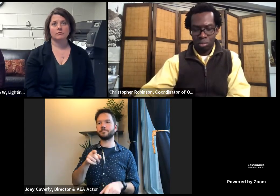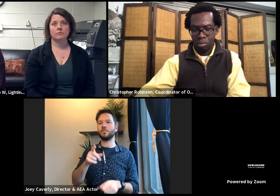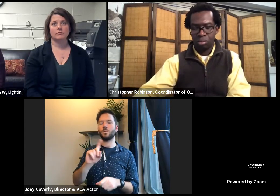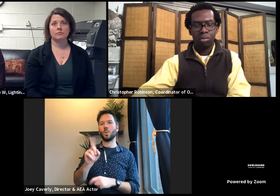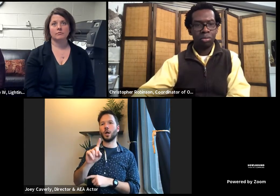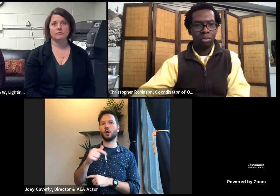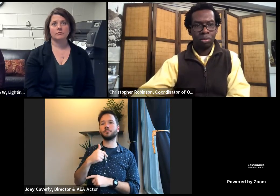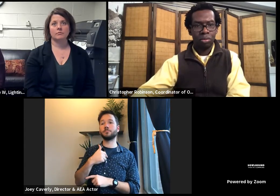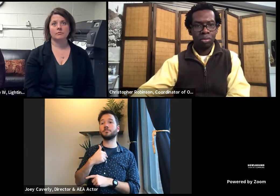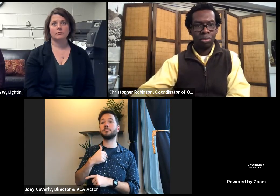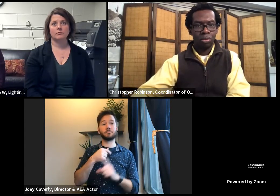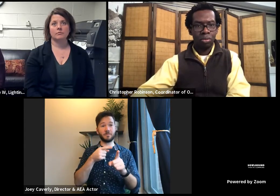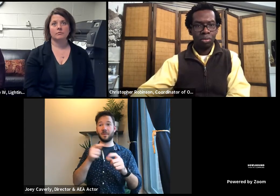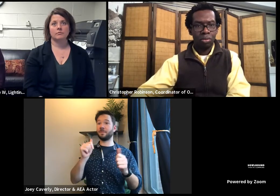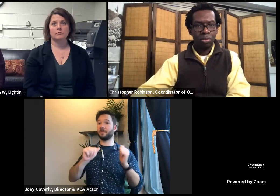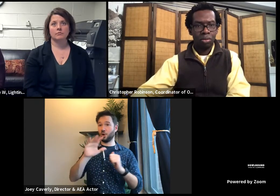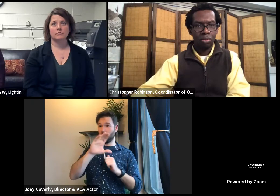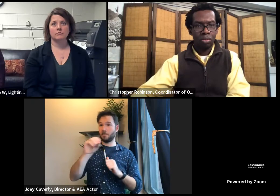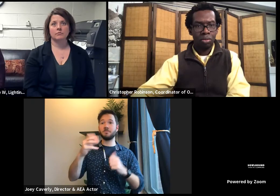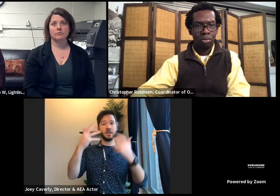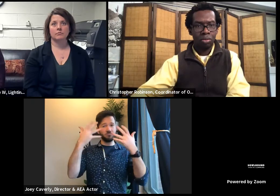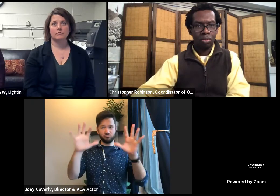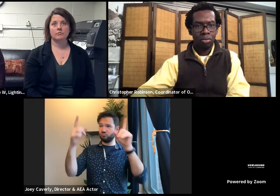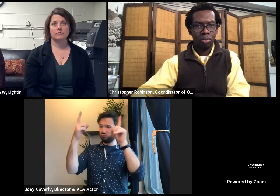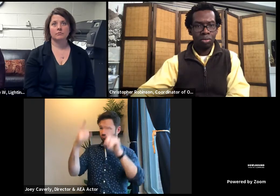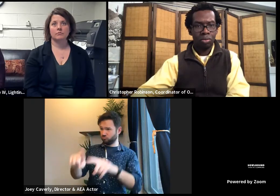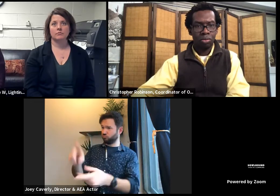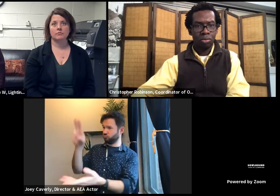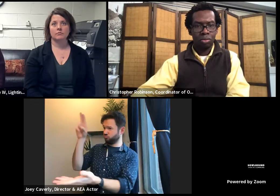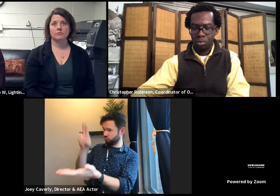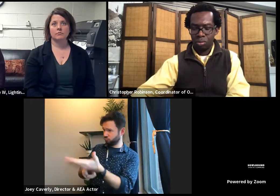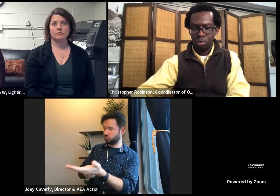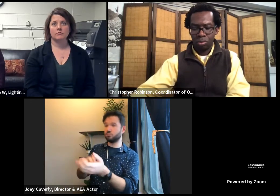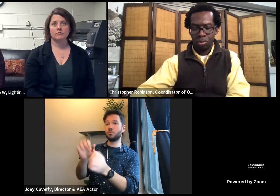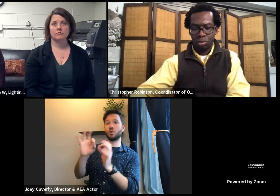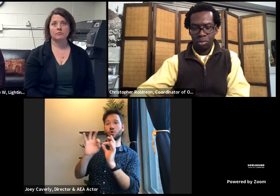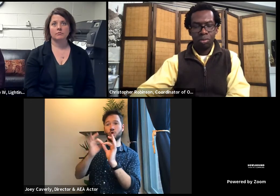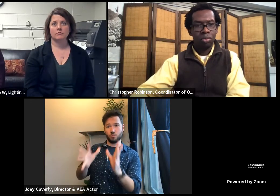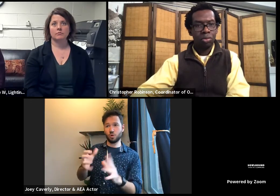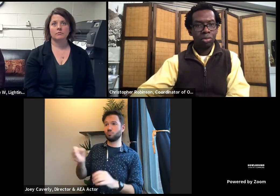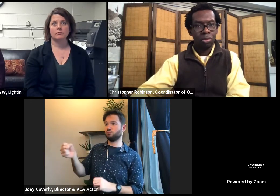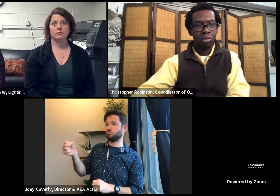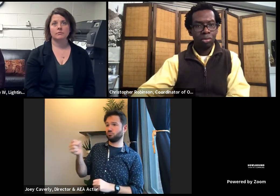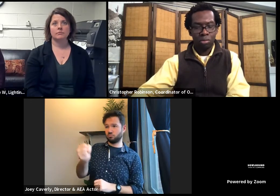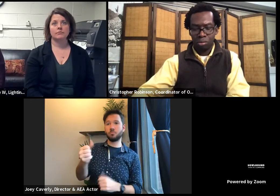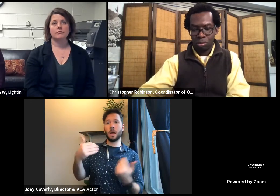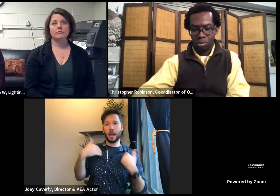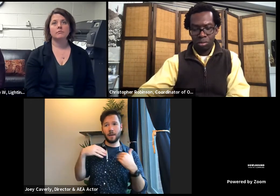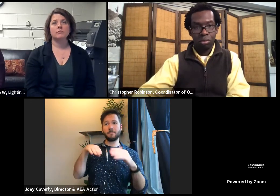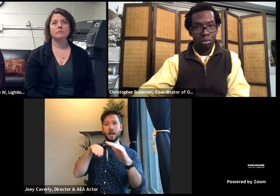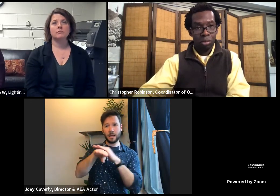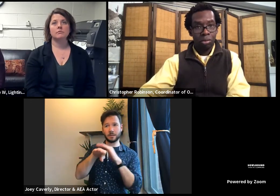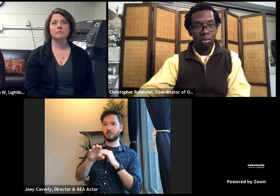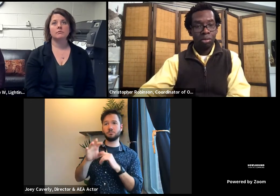I once worked on a show where the theater company had already signed a contract with an interpreter.